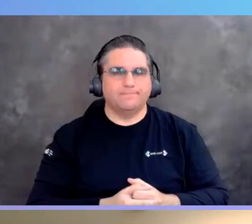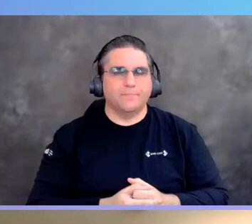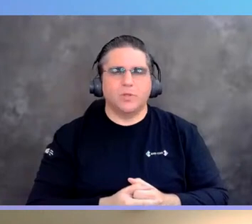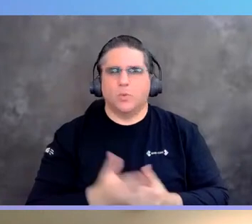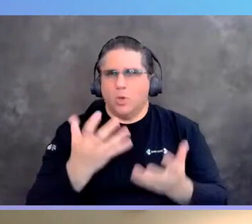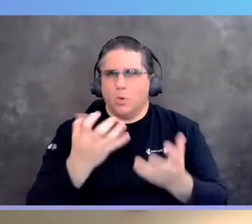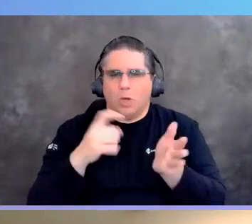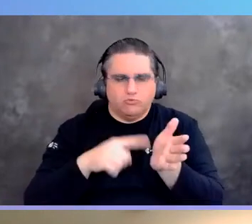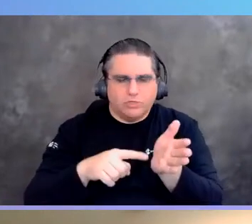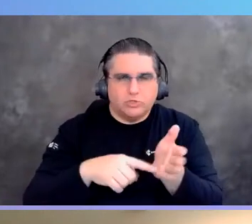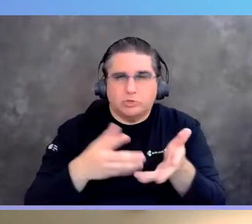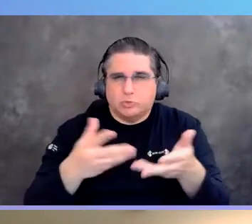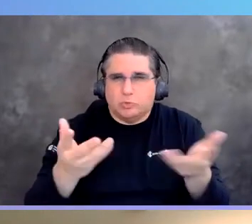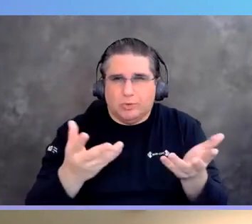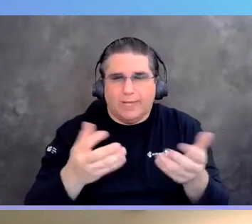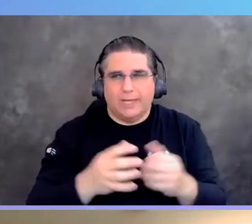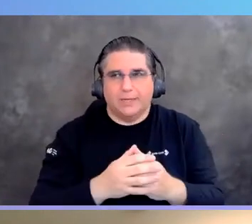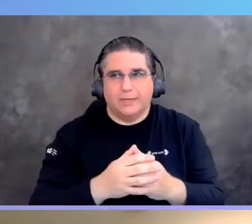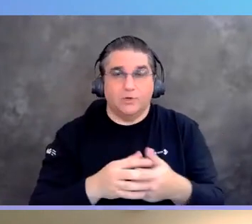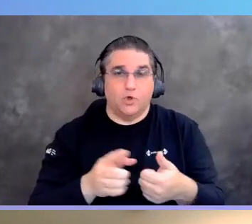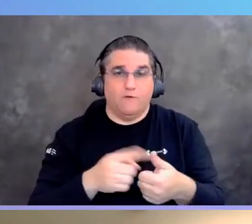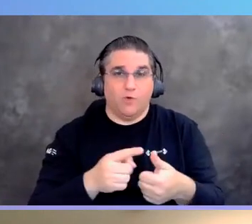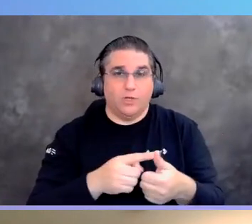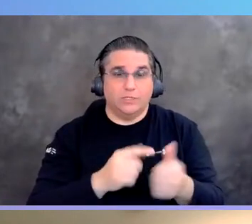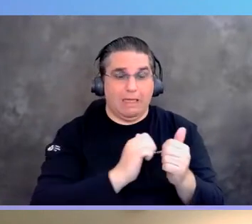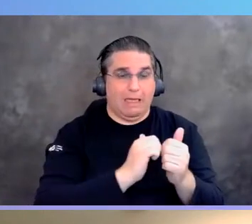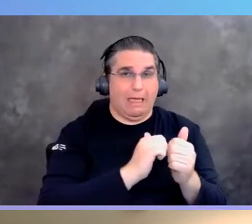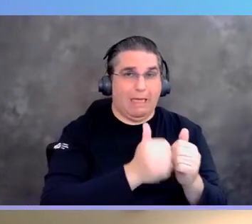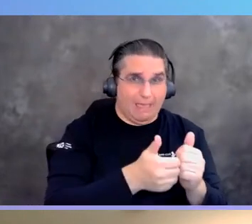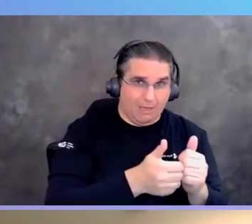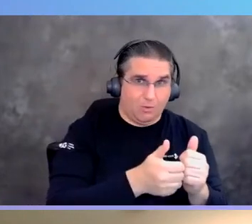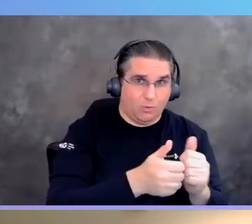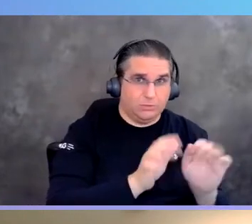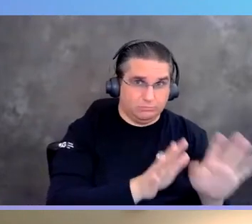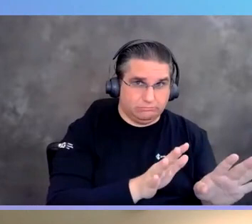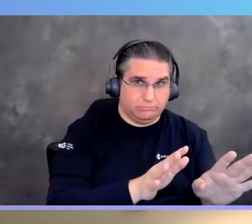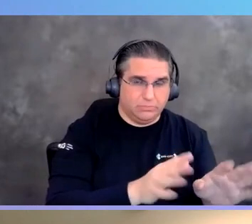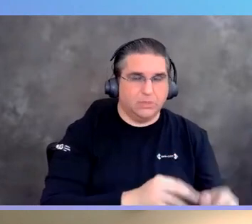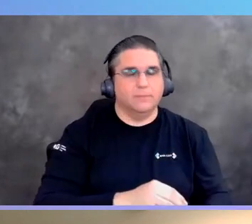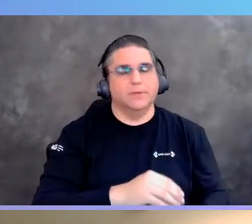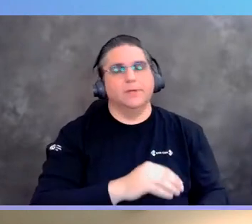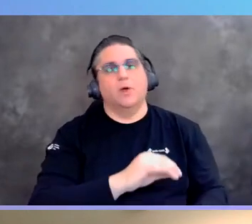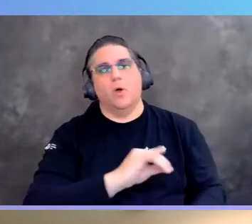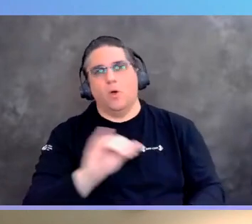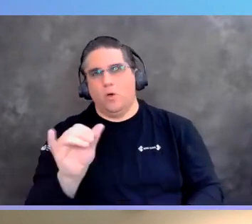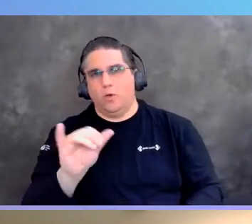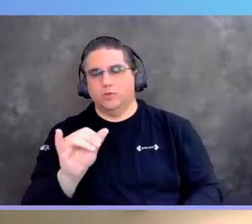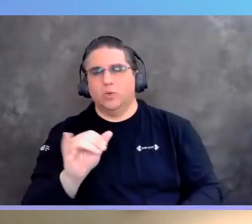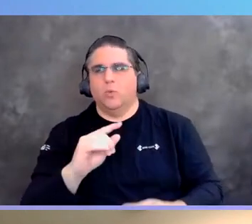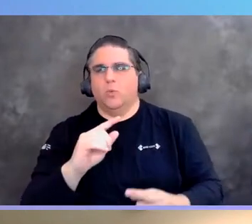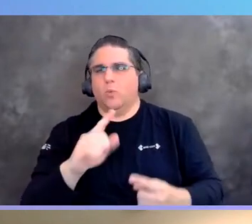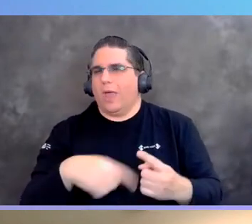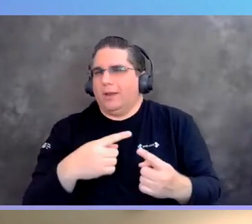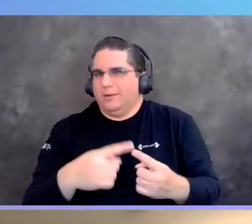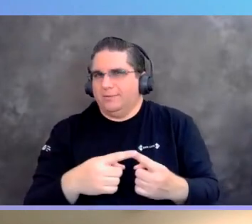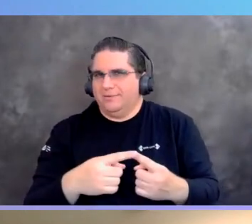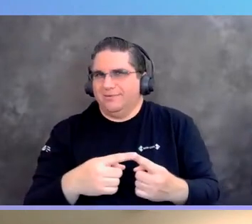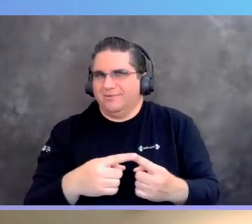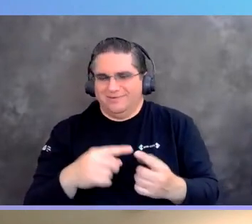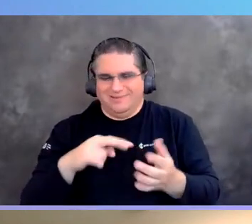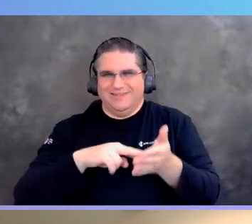just the how, but also the when around authors adding this